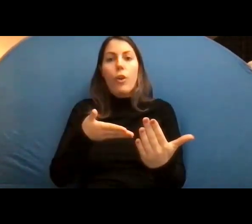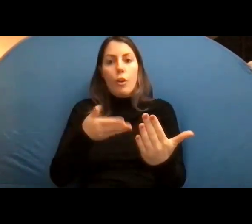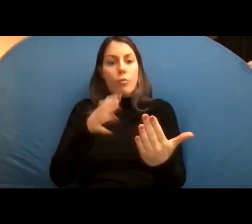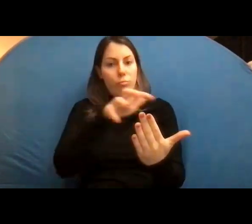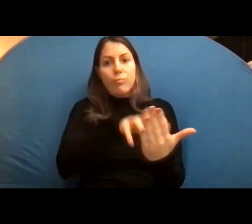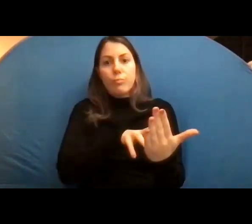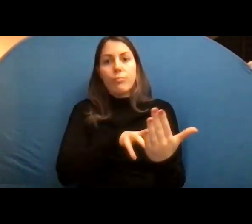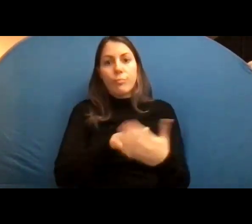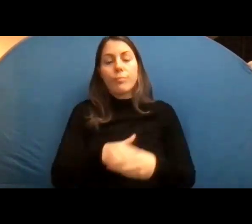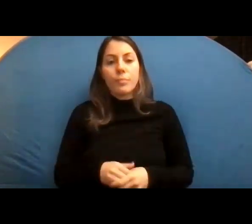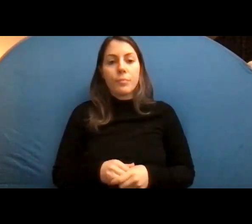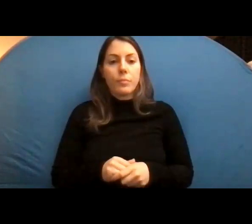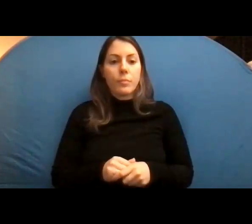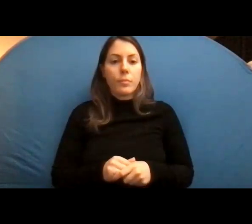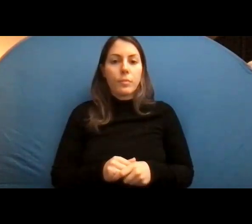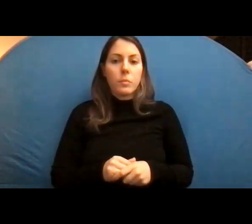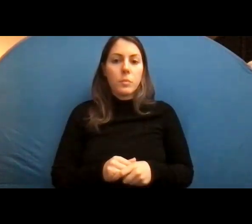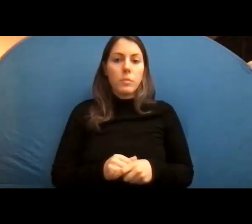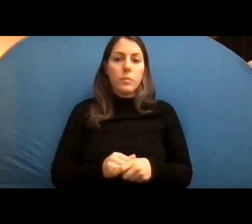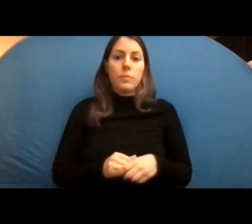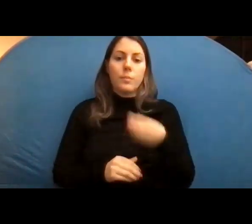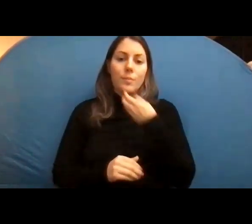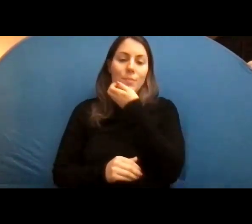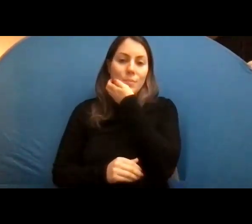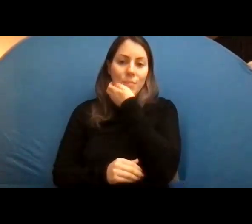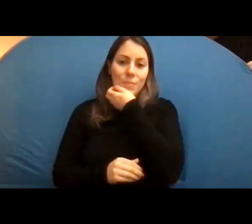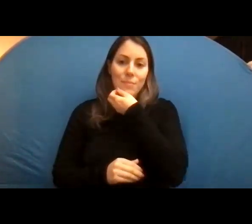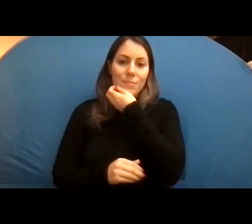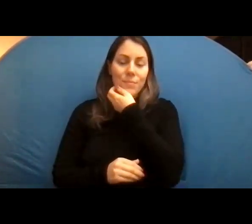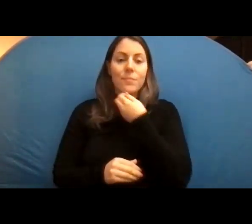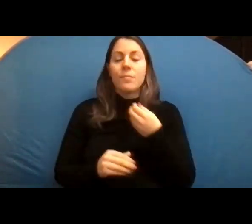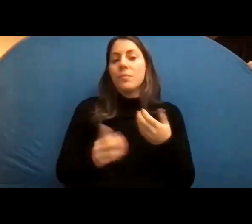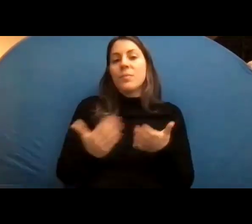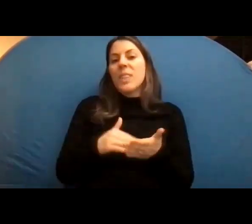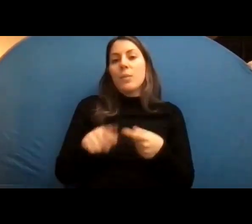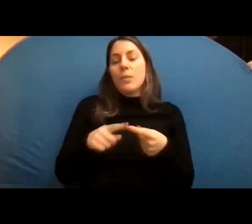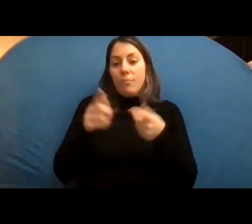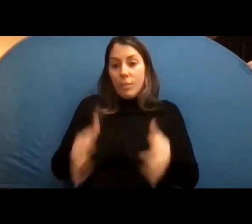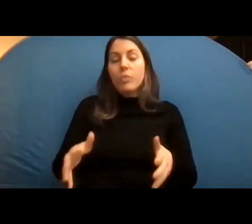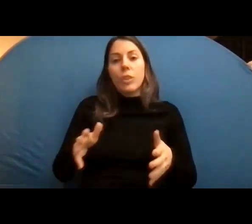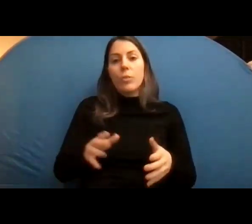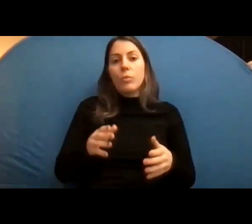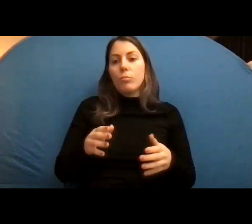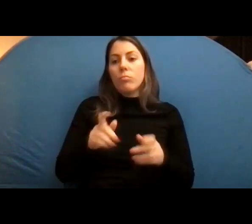information if you wanted to go back and look at it after the presentation is finished. So hopefully after I am ton,